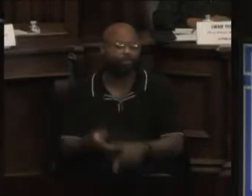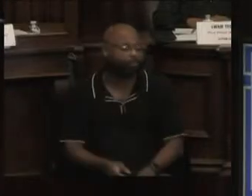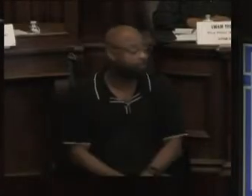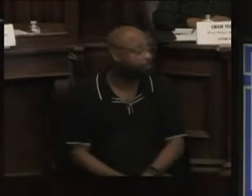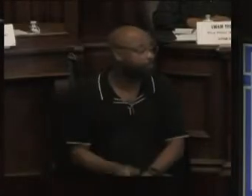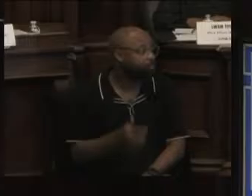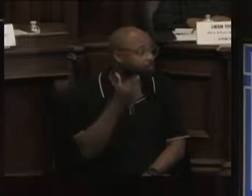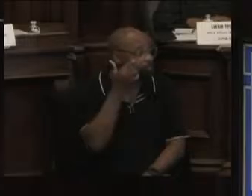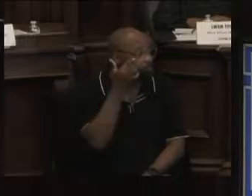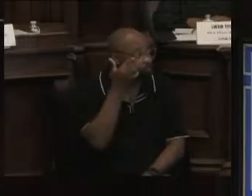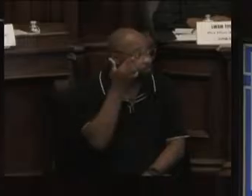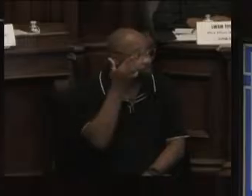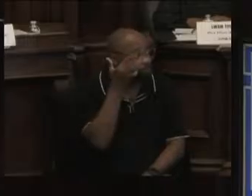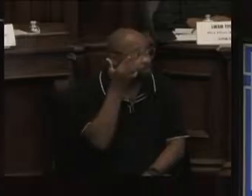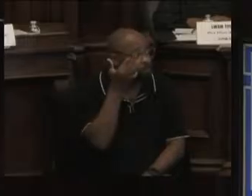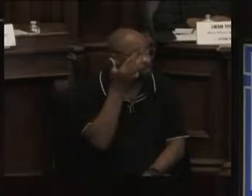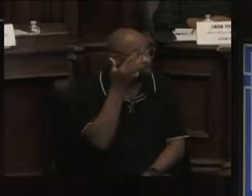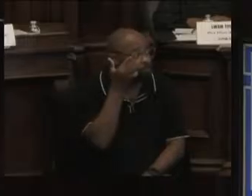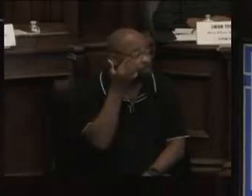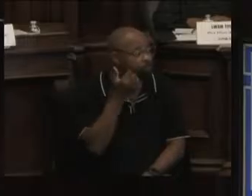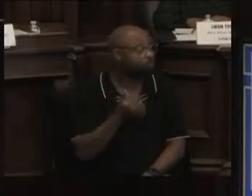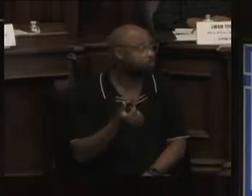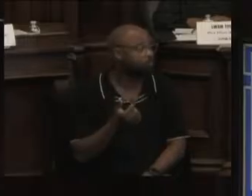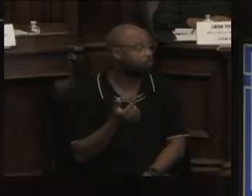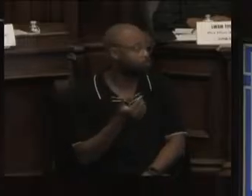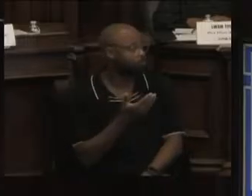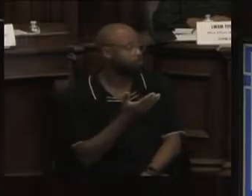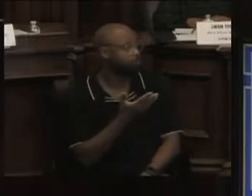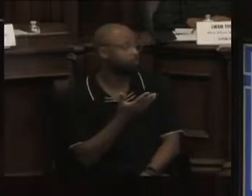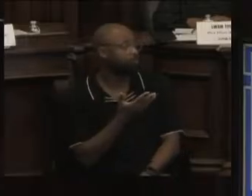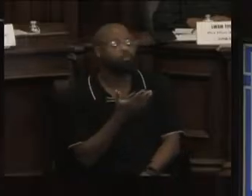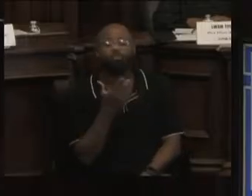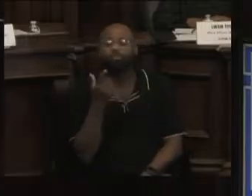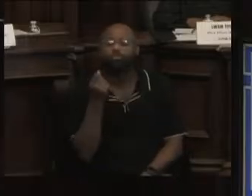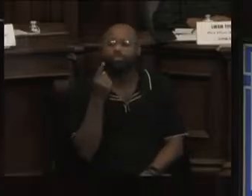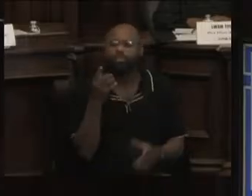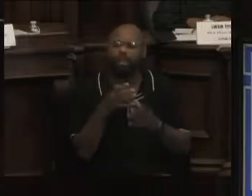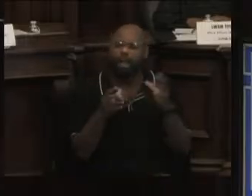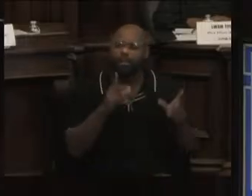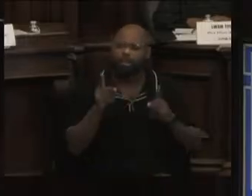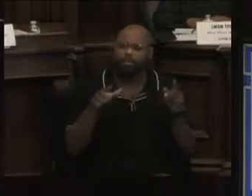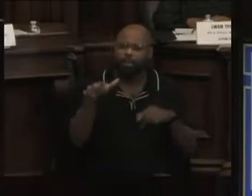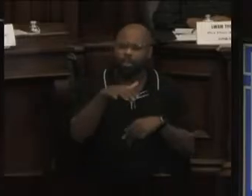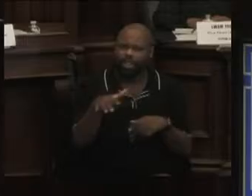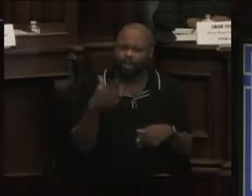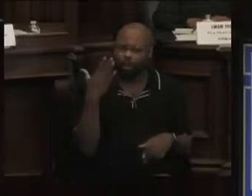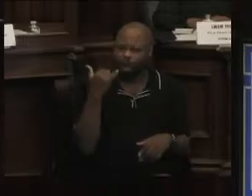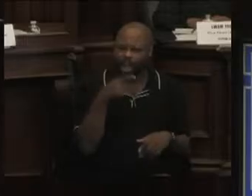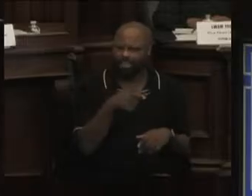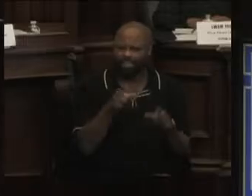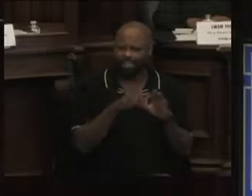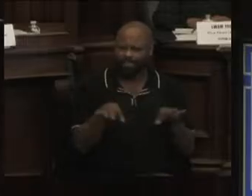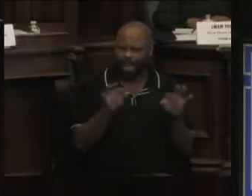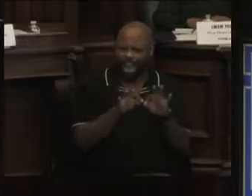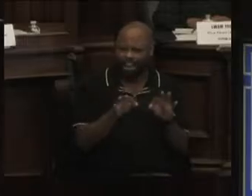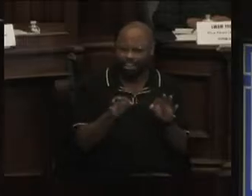transparency, recommendations